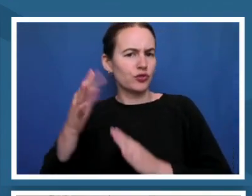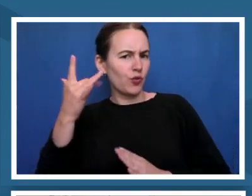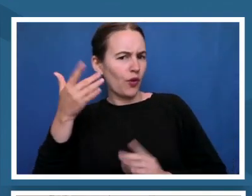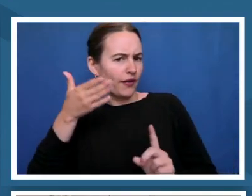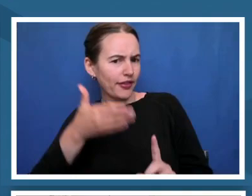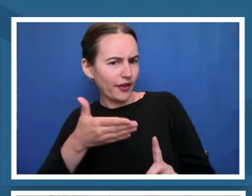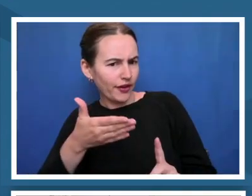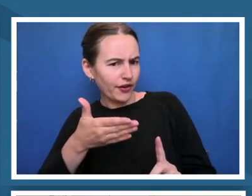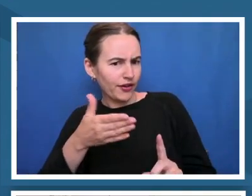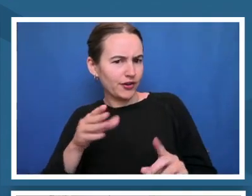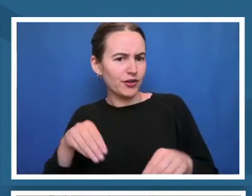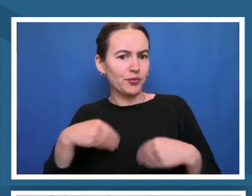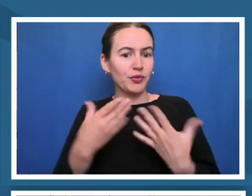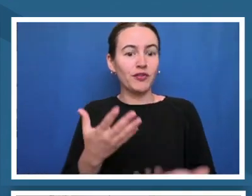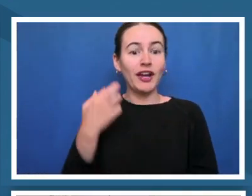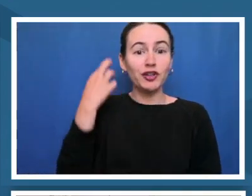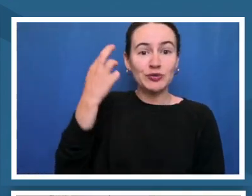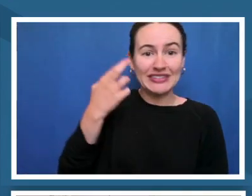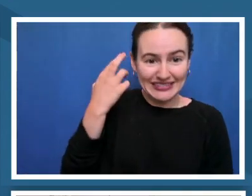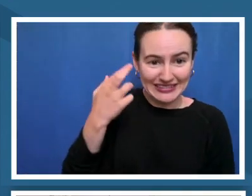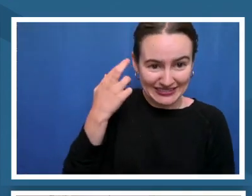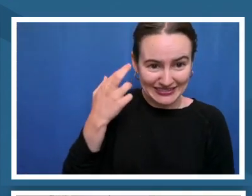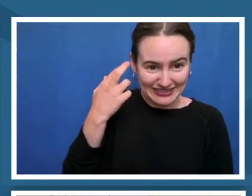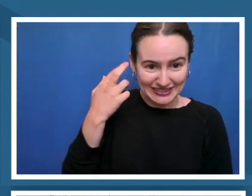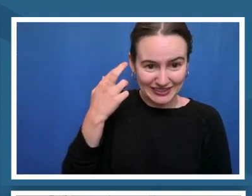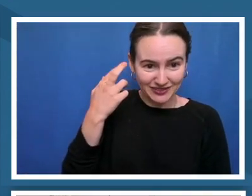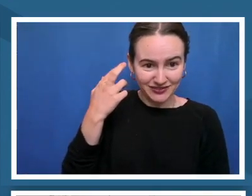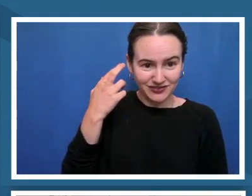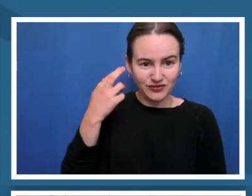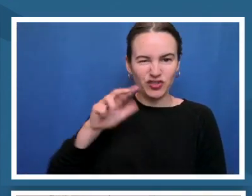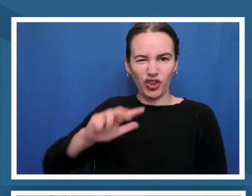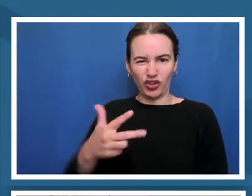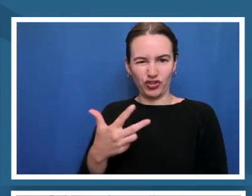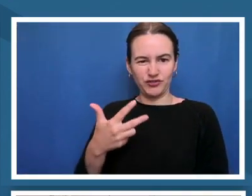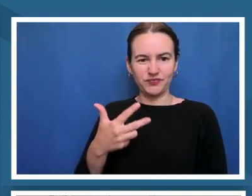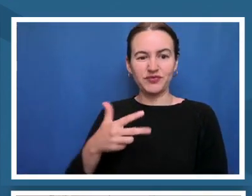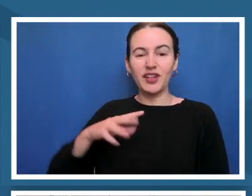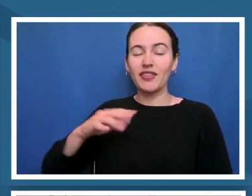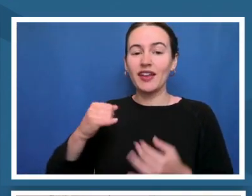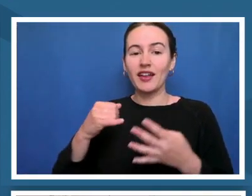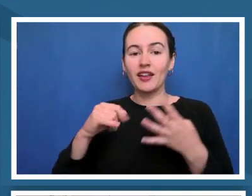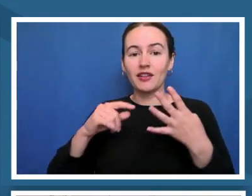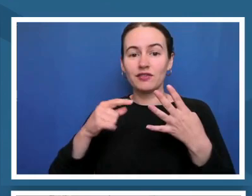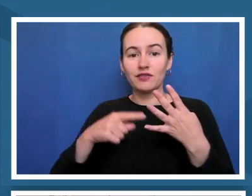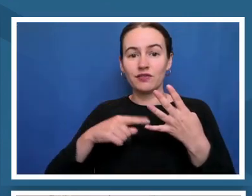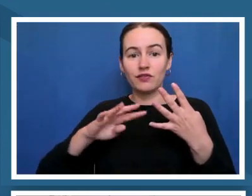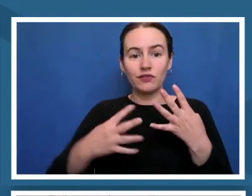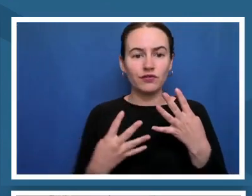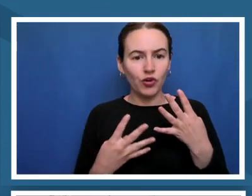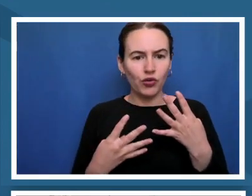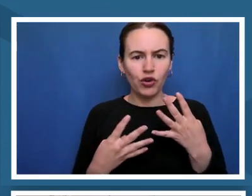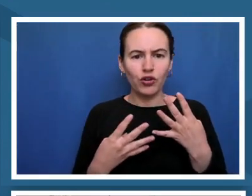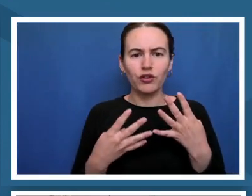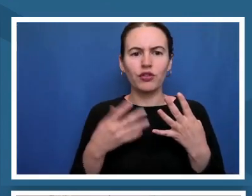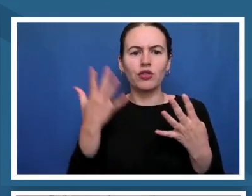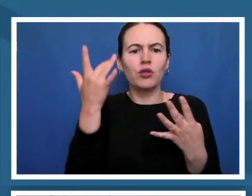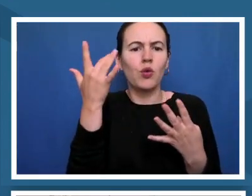that and then generate alternatives what else could it be and what makes you say